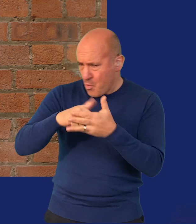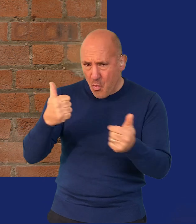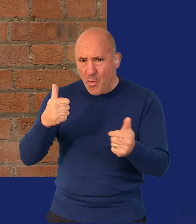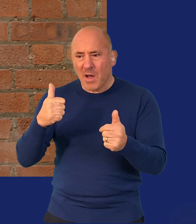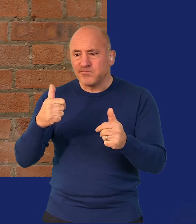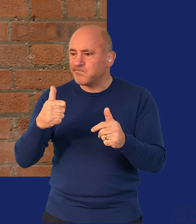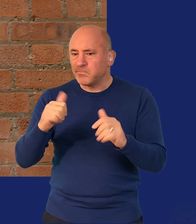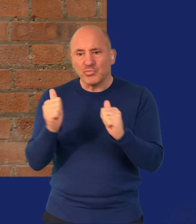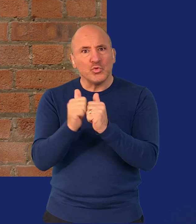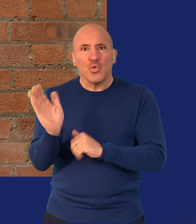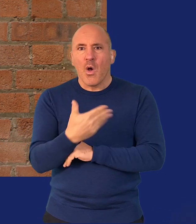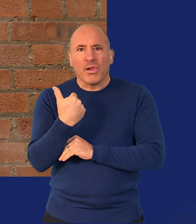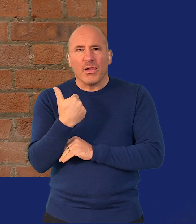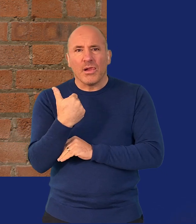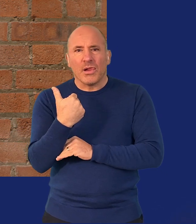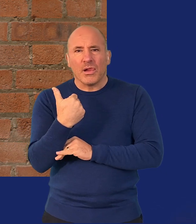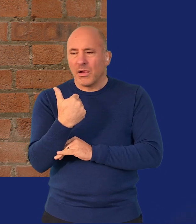inclusive, I think it sends a message.